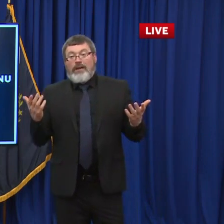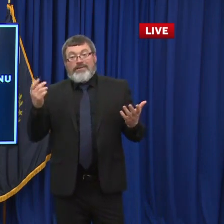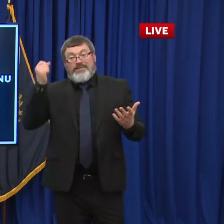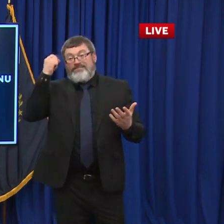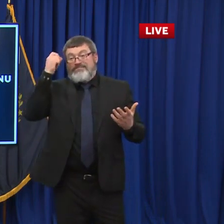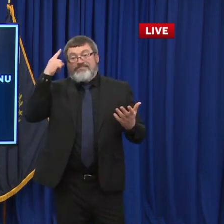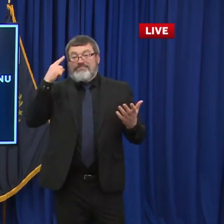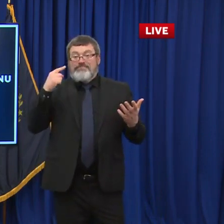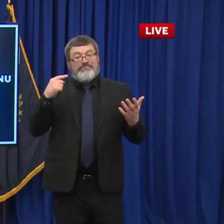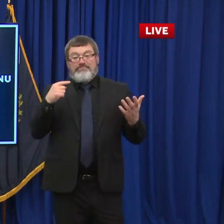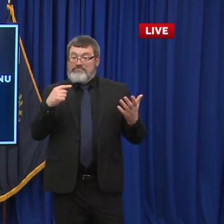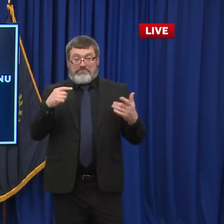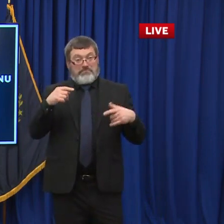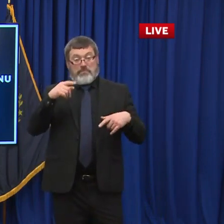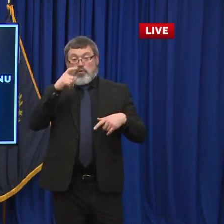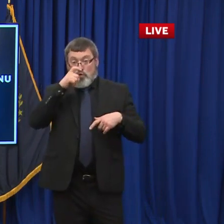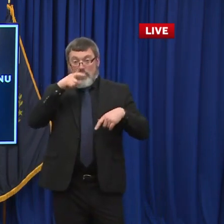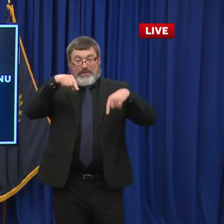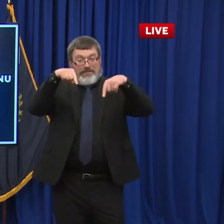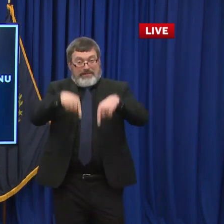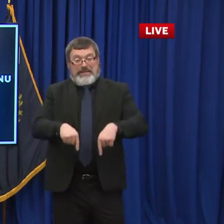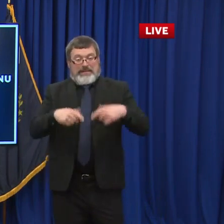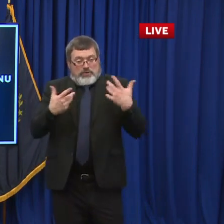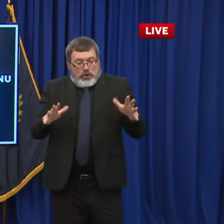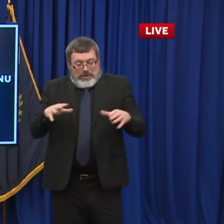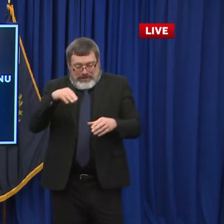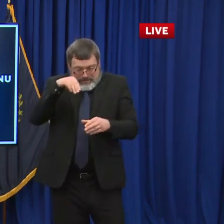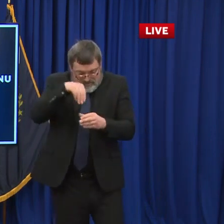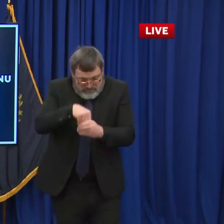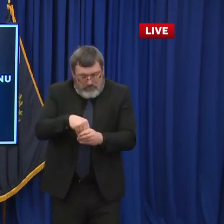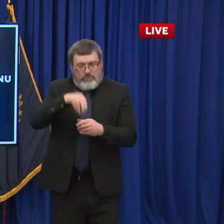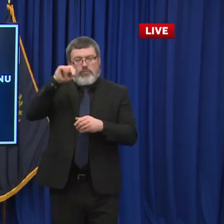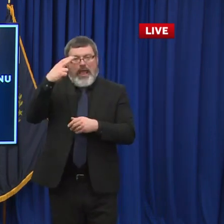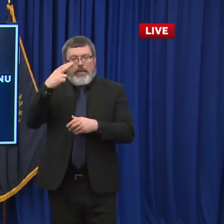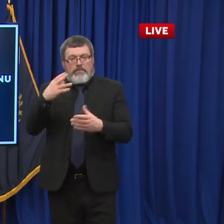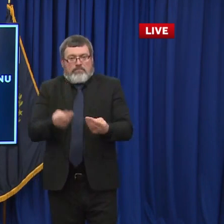GOV. SUNUN THERE IS THE RESPONSIBILITY TO PROVIDE CARE.